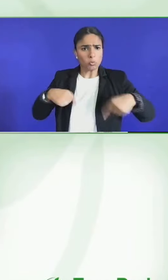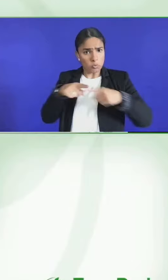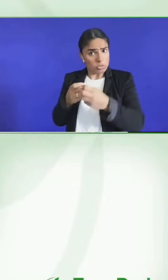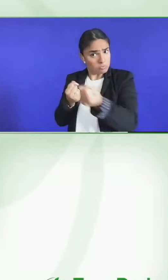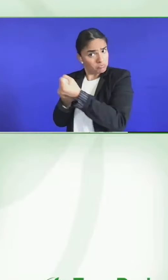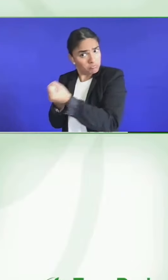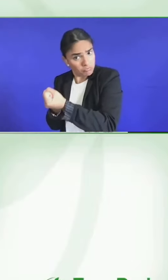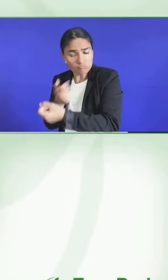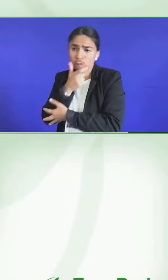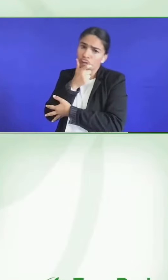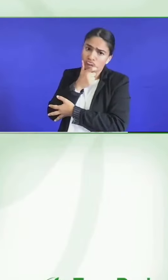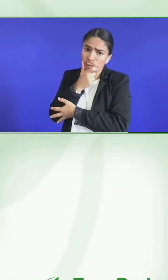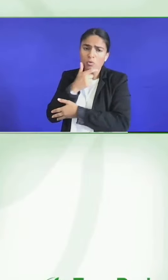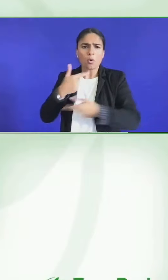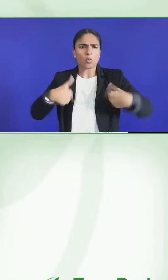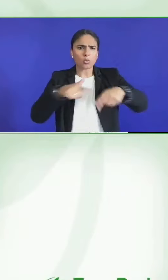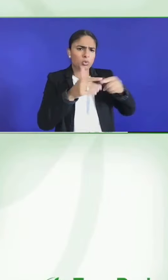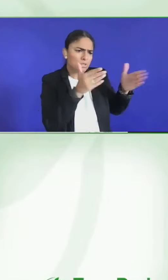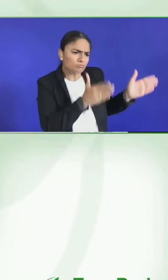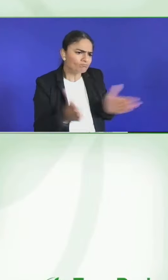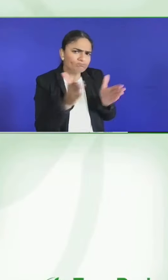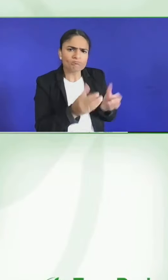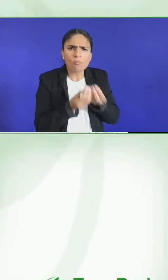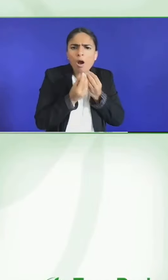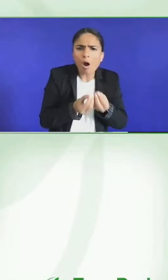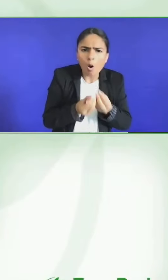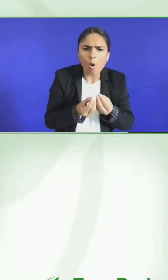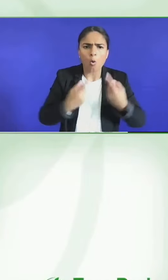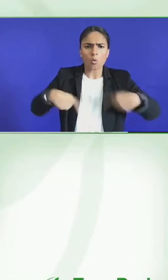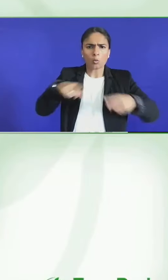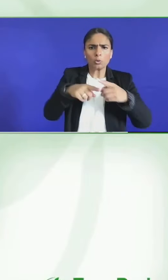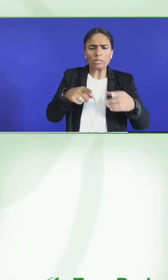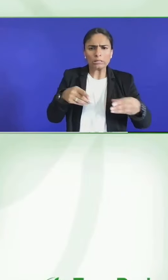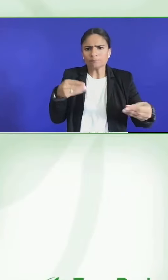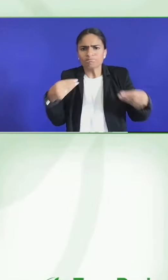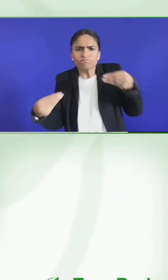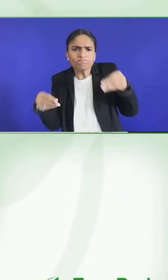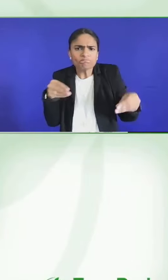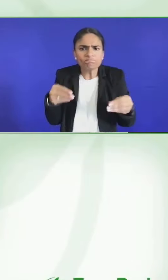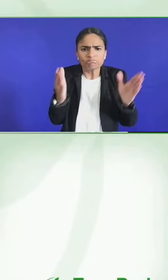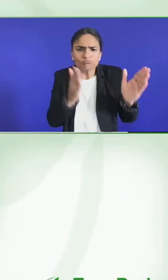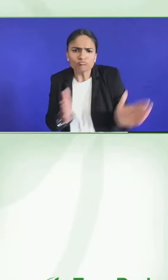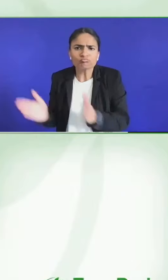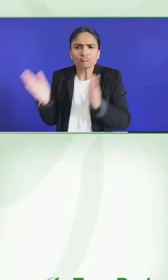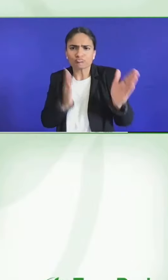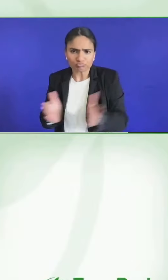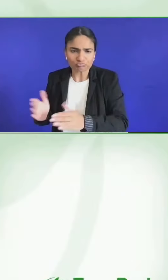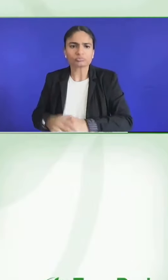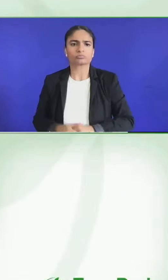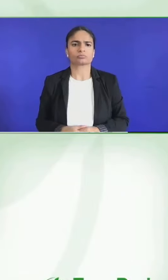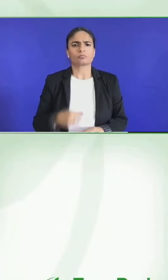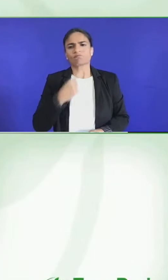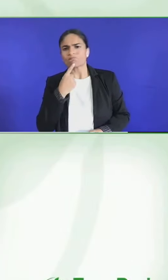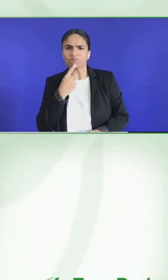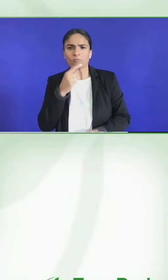offer, this is the price you have to pay. We have set a price on what we do.